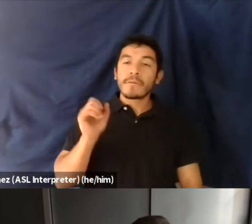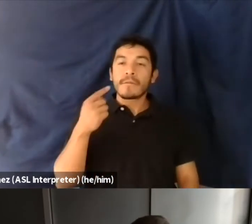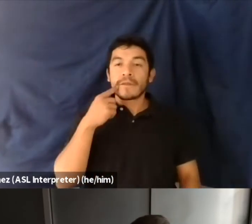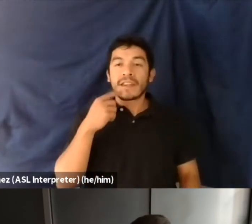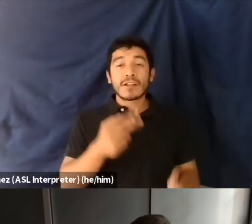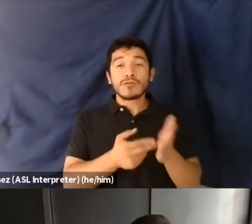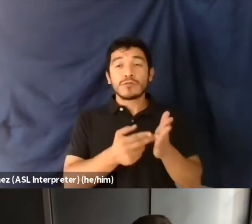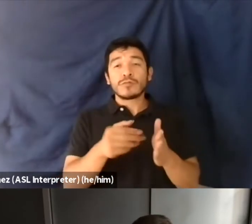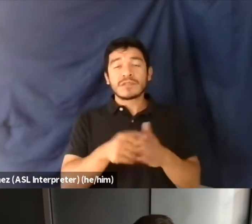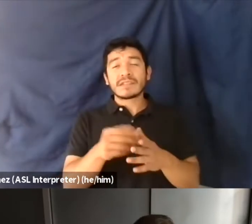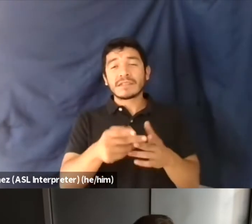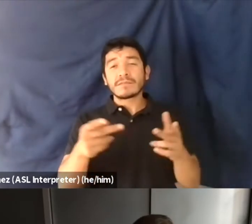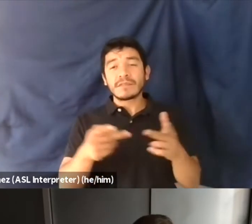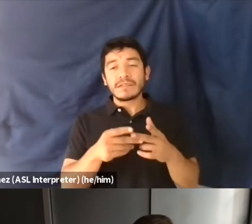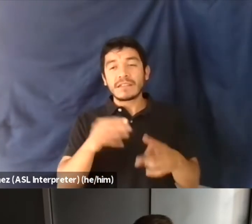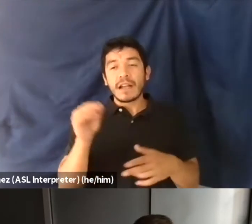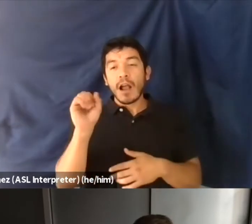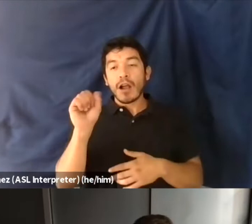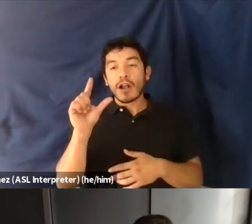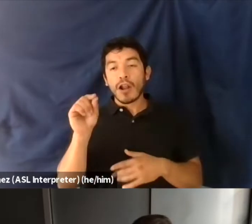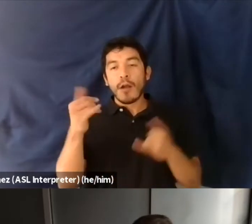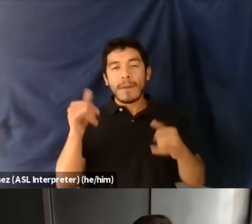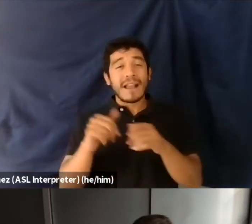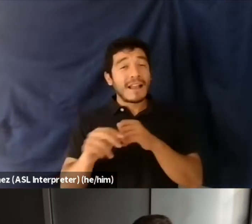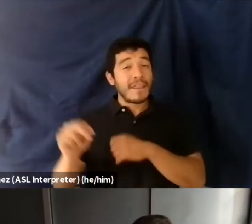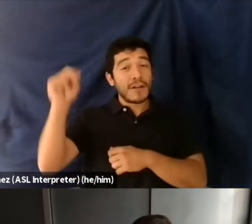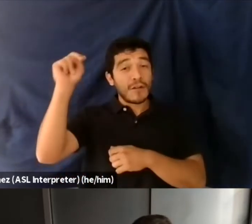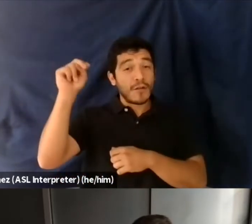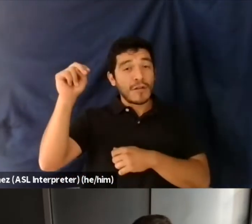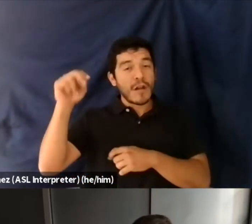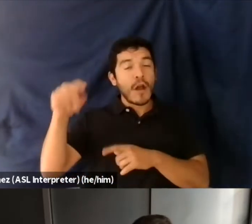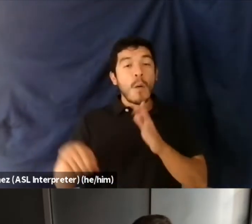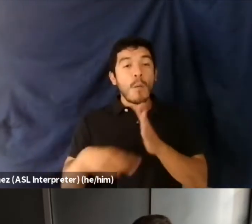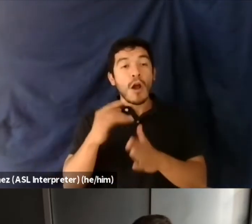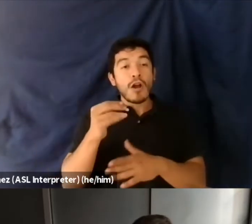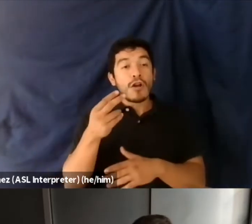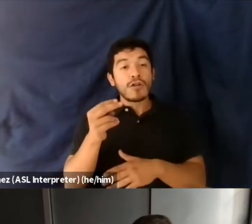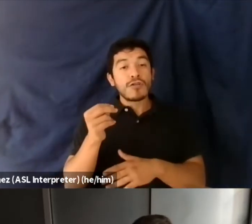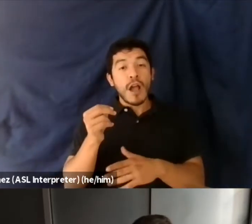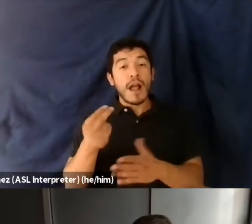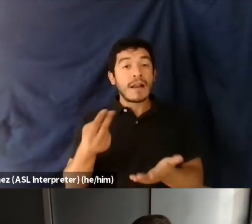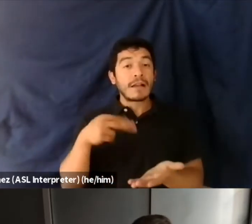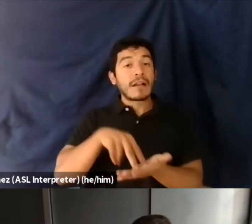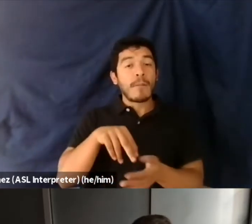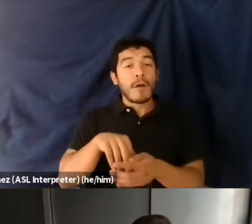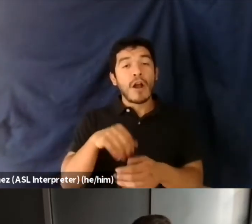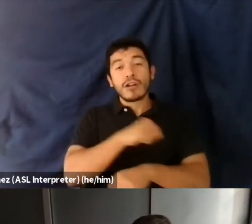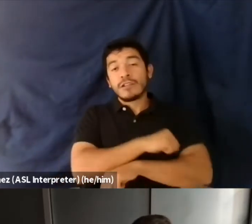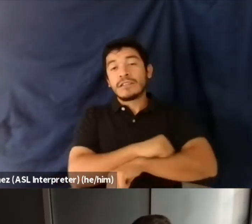you know, also playing into the north it's like once John gets up on stage and starts doing his drag performance